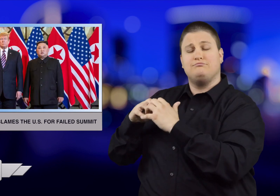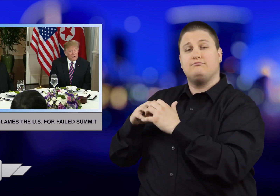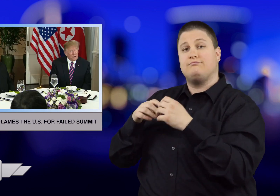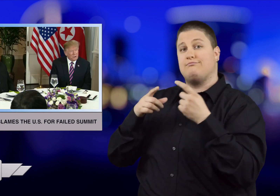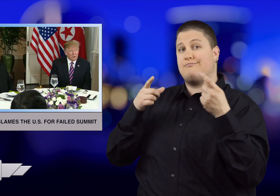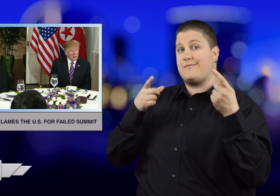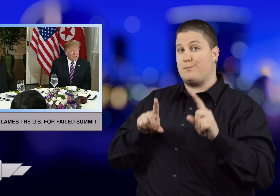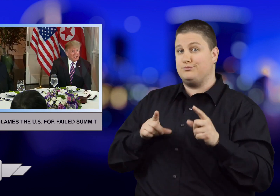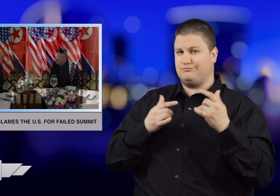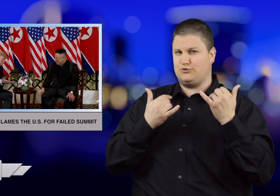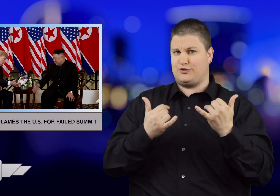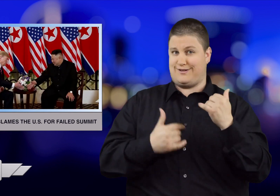US began to thaw.